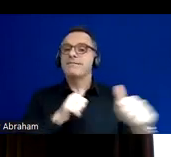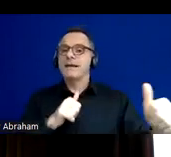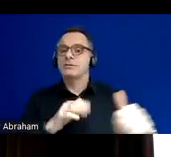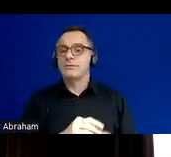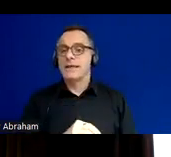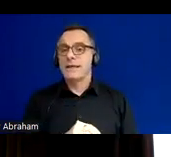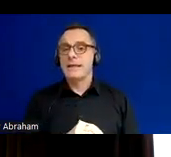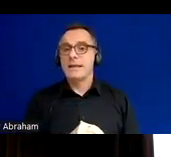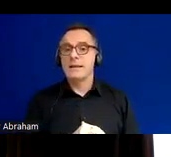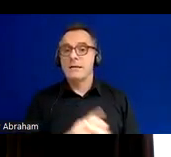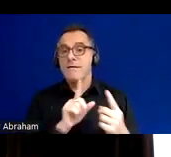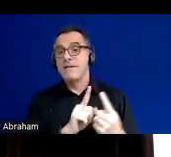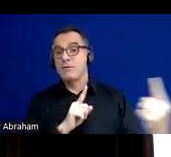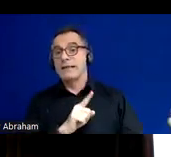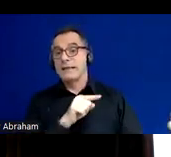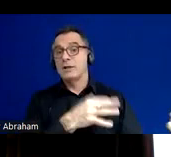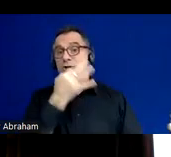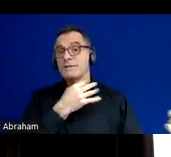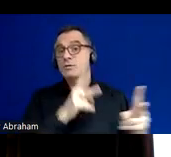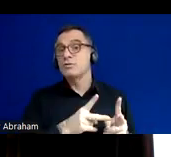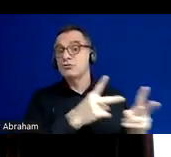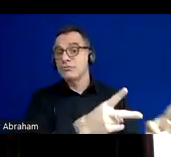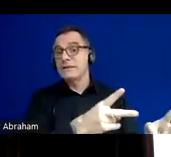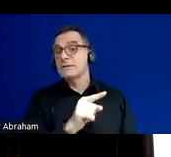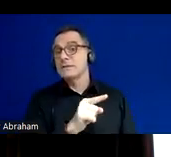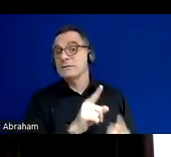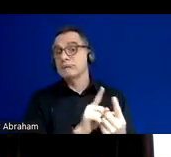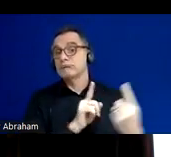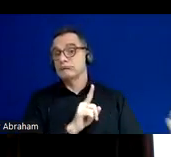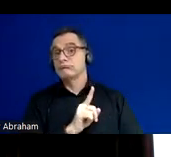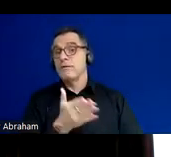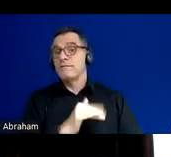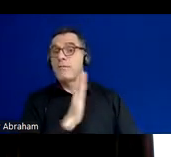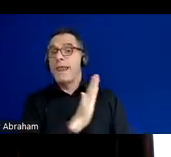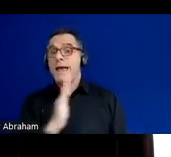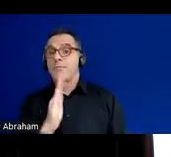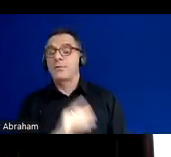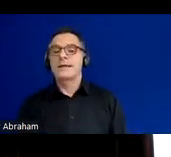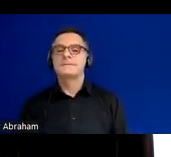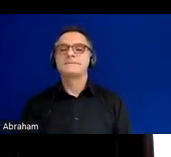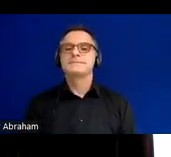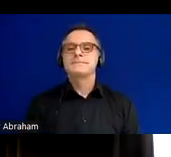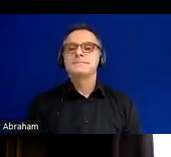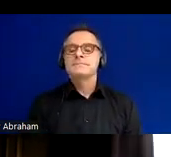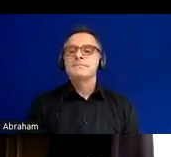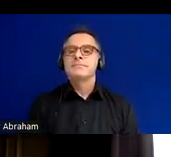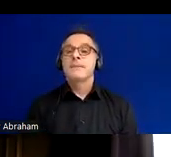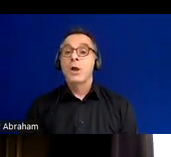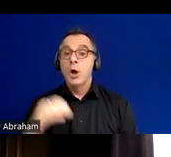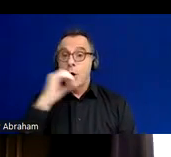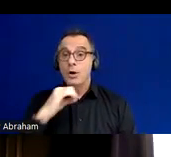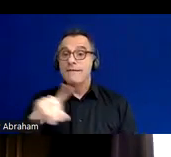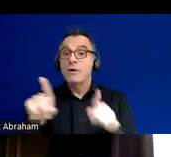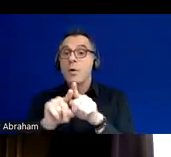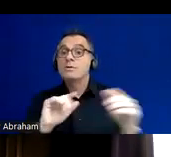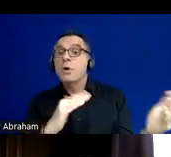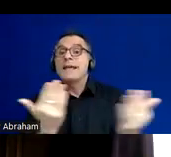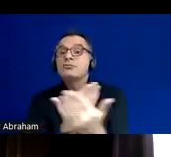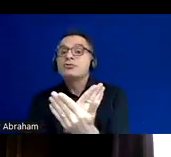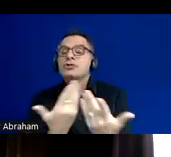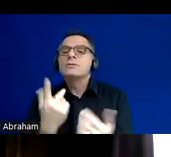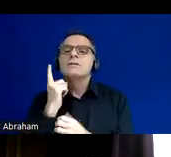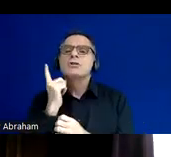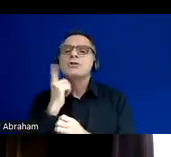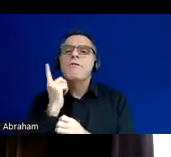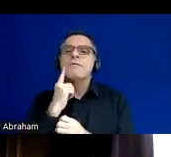few streets away from the building itself. Olivia also introduced softer furnishings. So, these